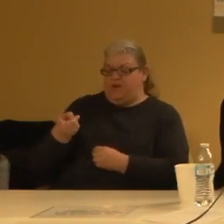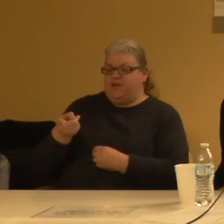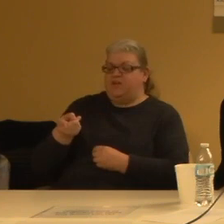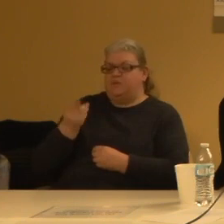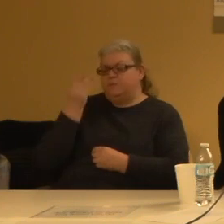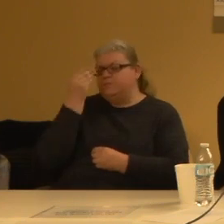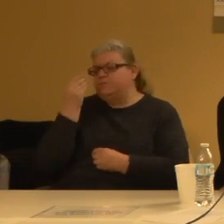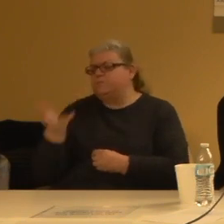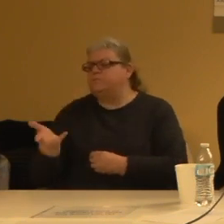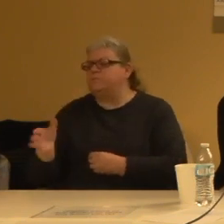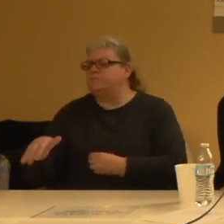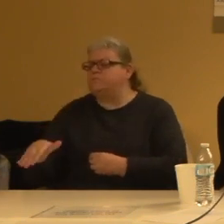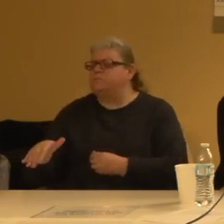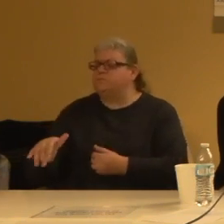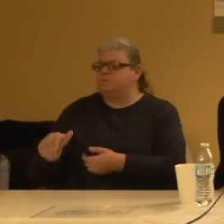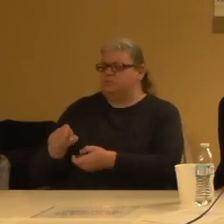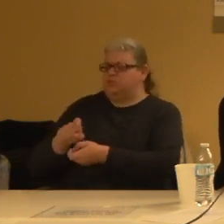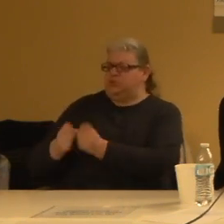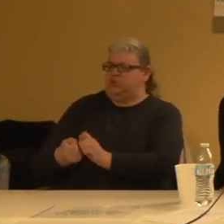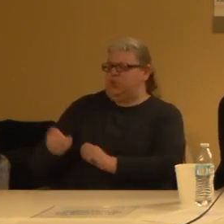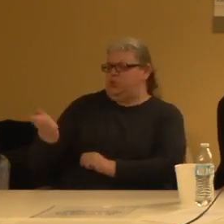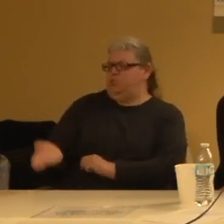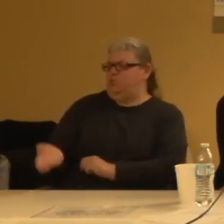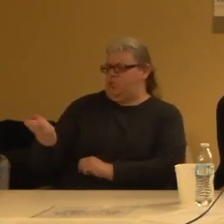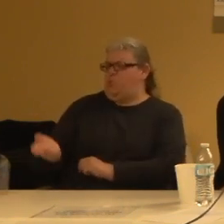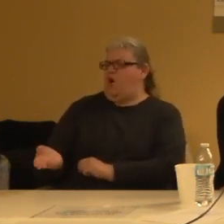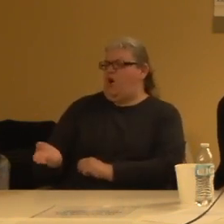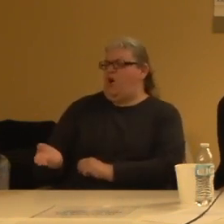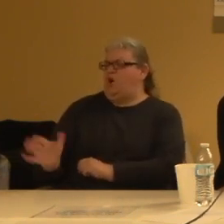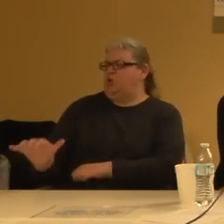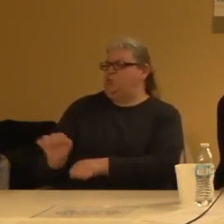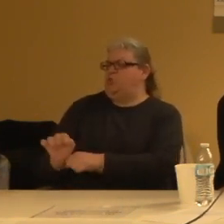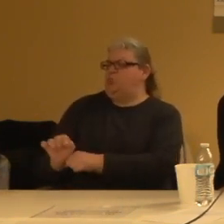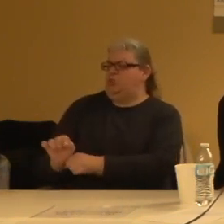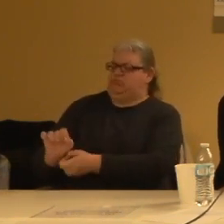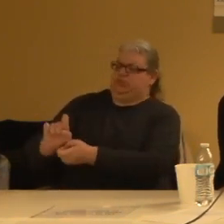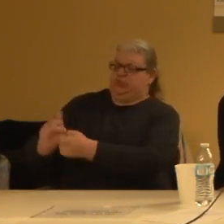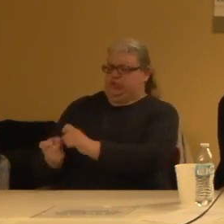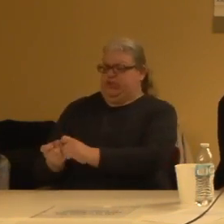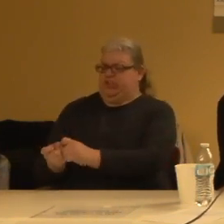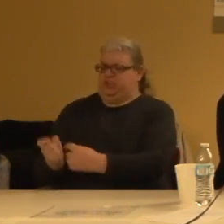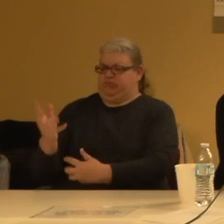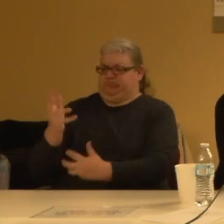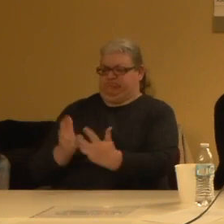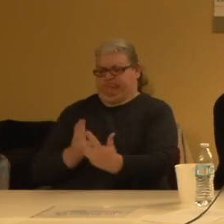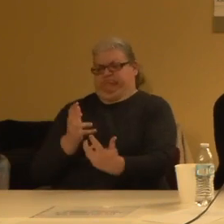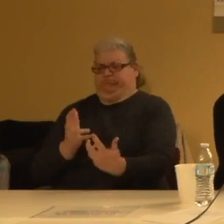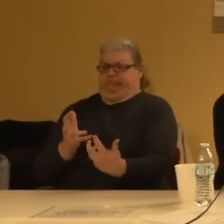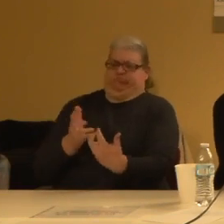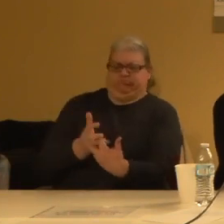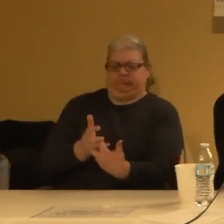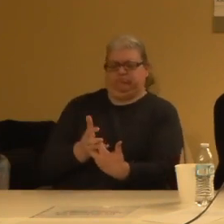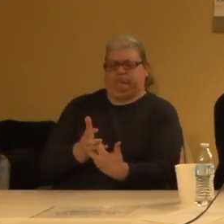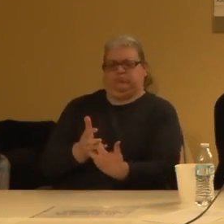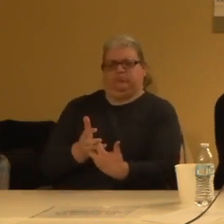you are what your work is, to make your work more compatible to our audiences."